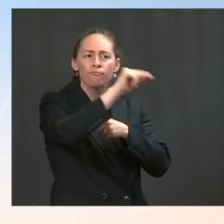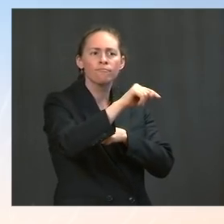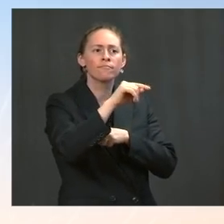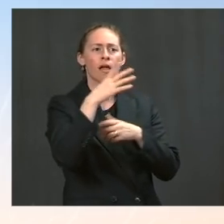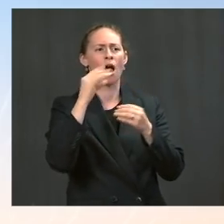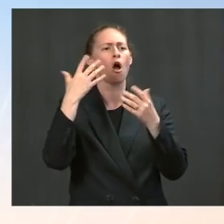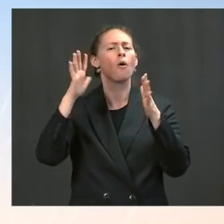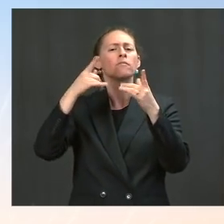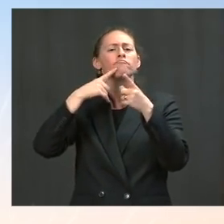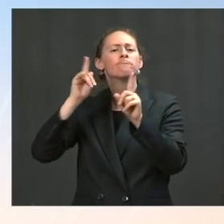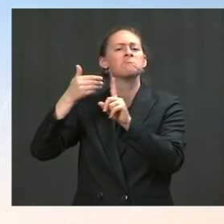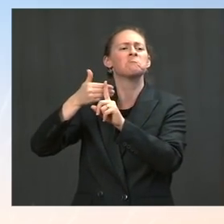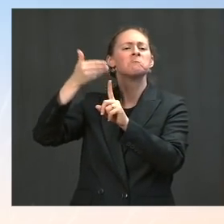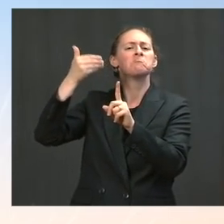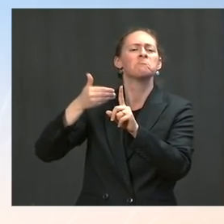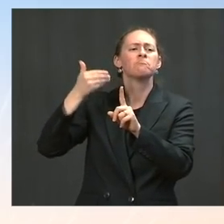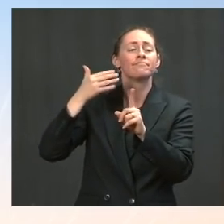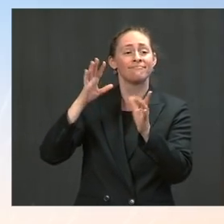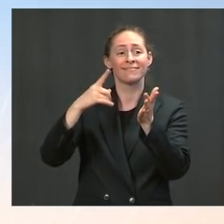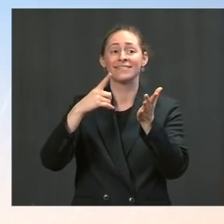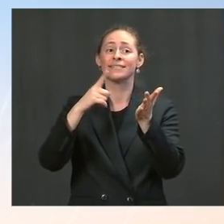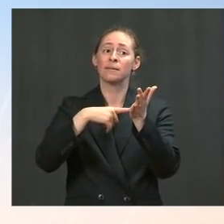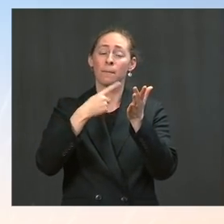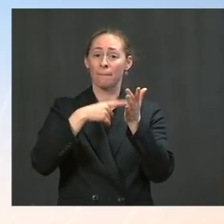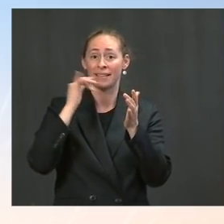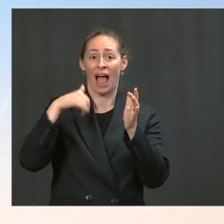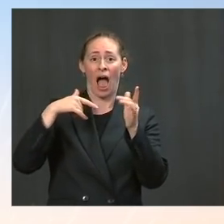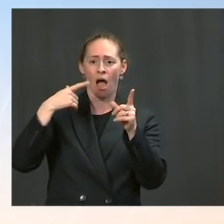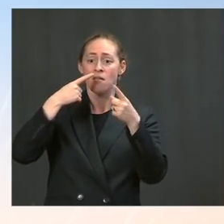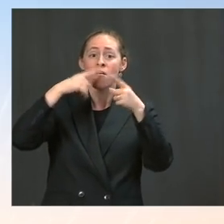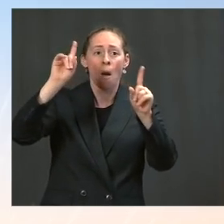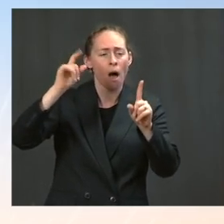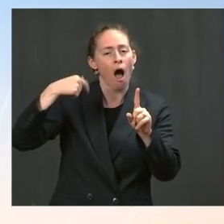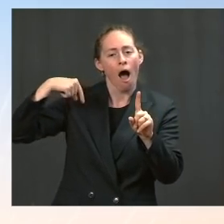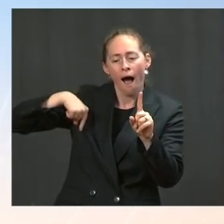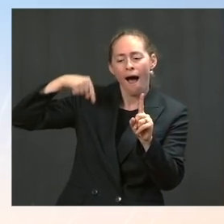And sometimes it requires a process to get to the point where you are making an announcement